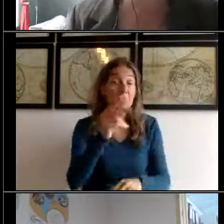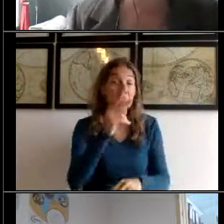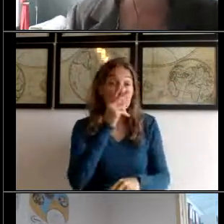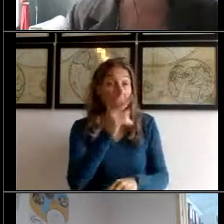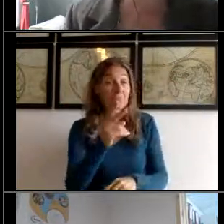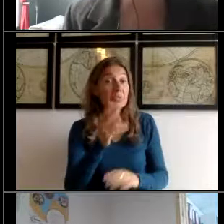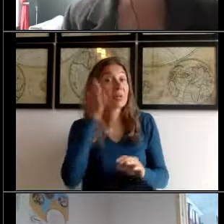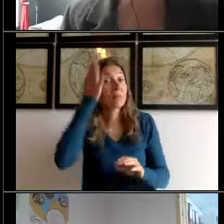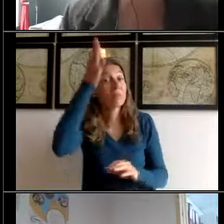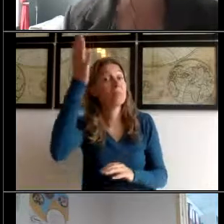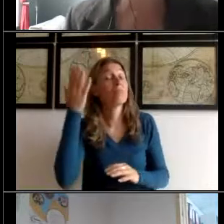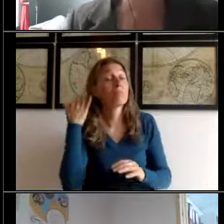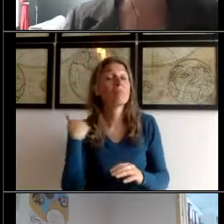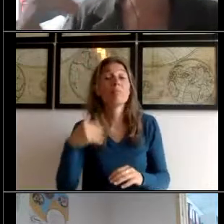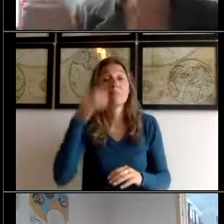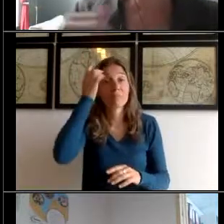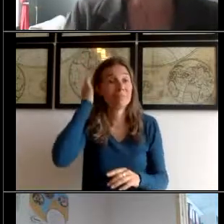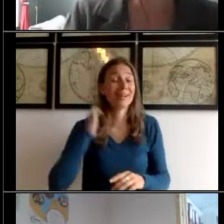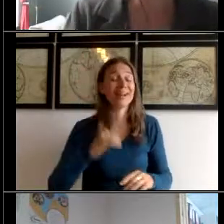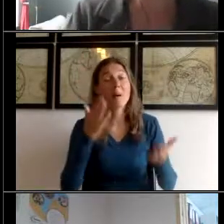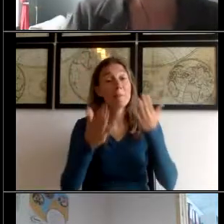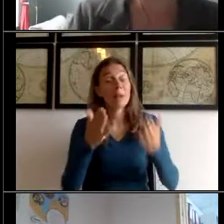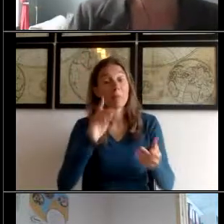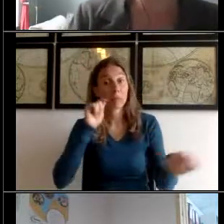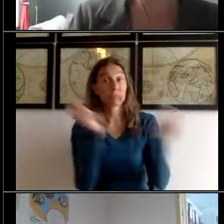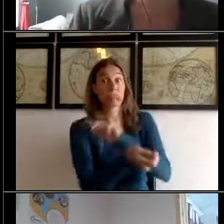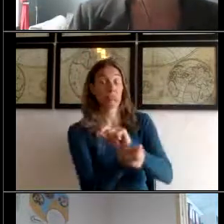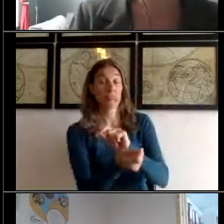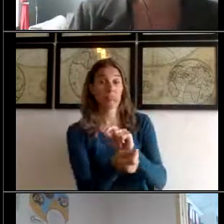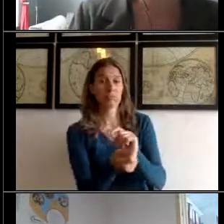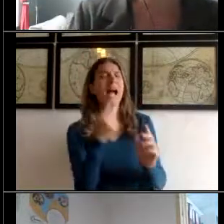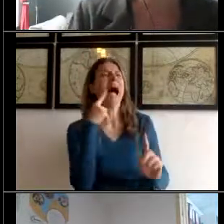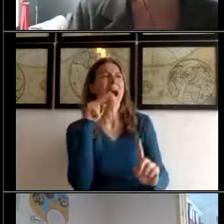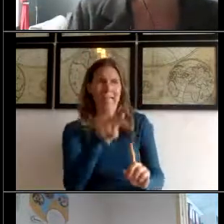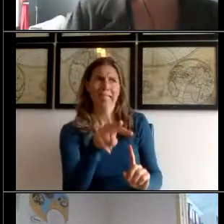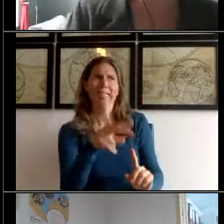volunteering for the planning in what you have learned during the pandemic?